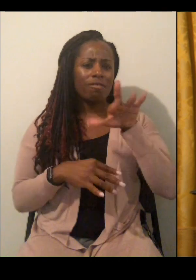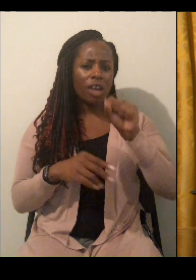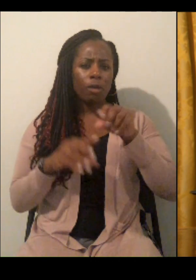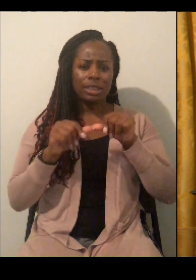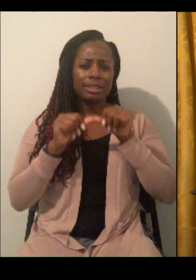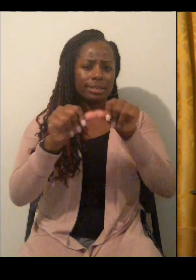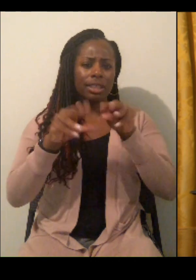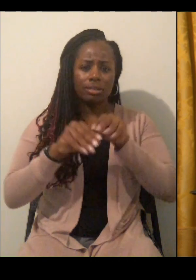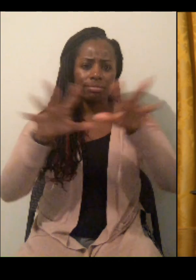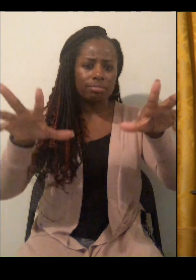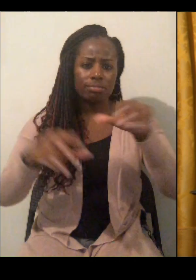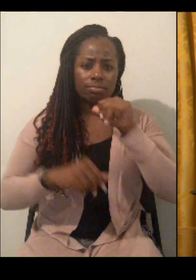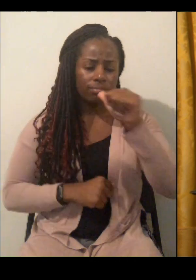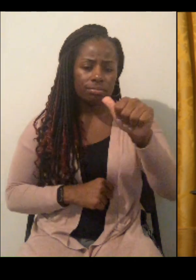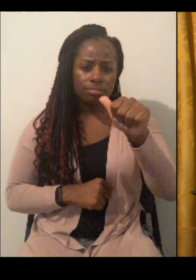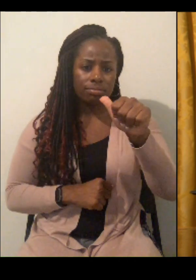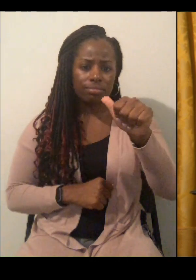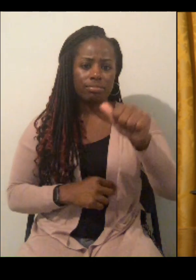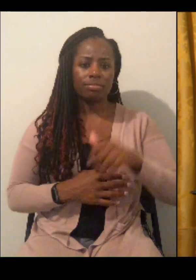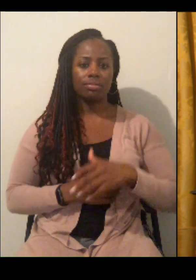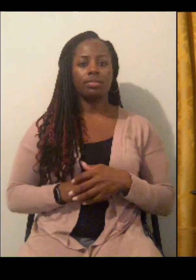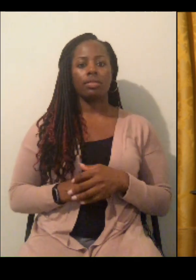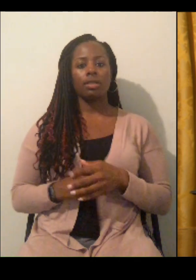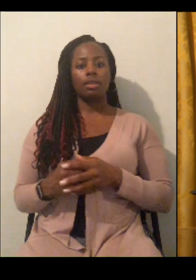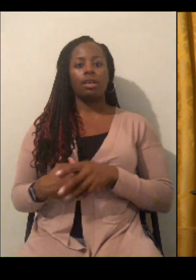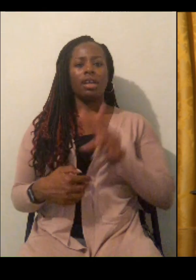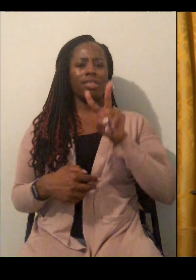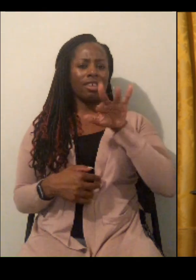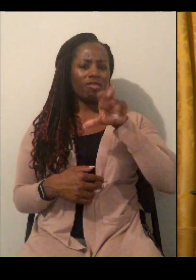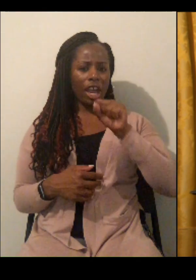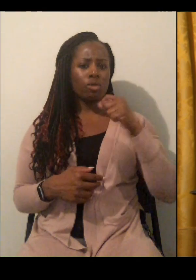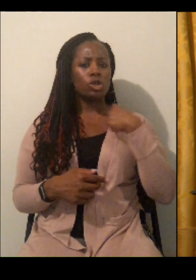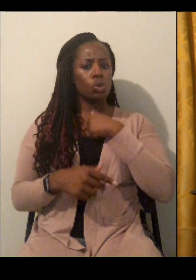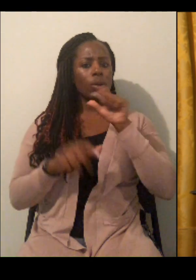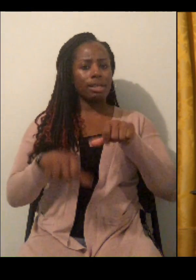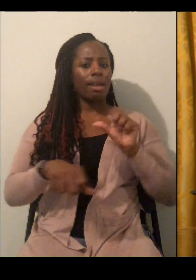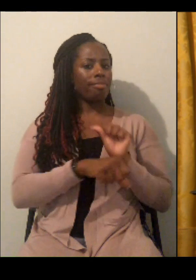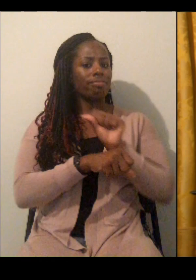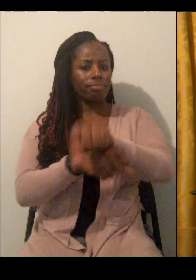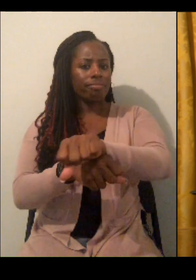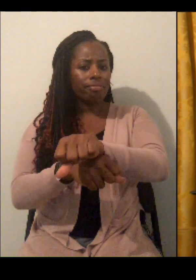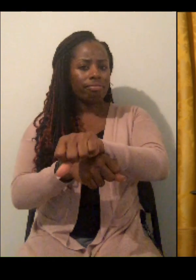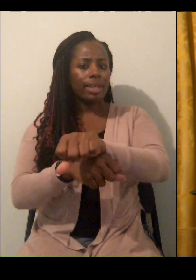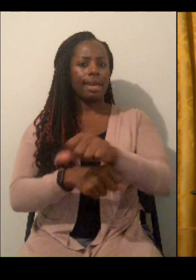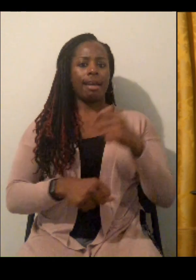virus will not have a chance against us no nation is more prepared or more